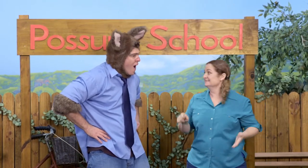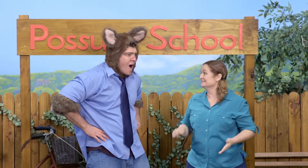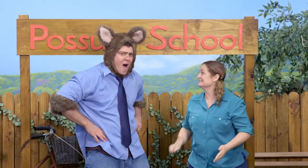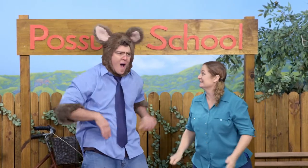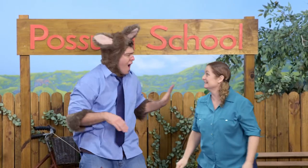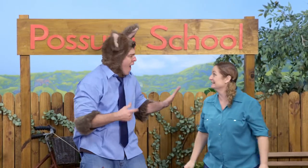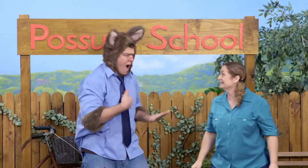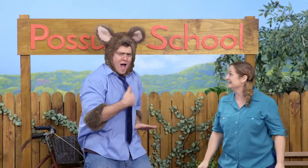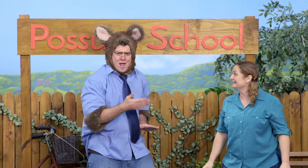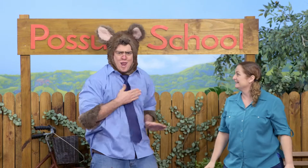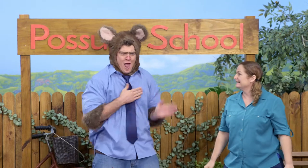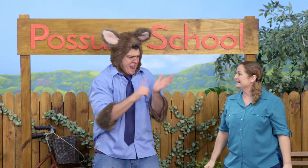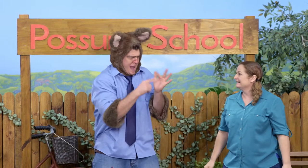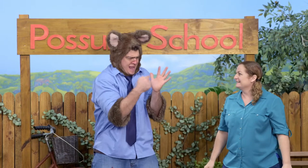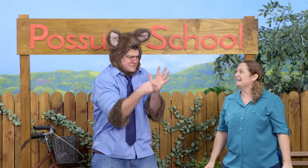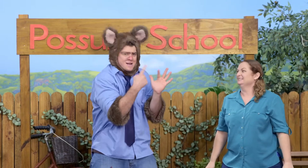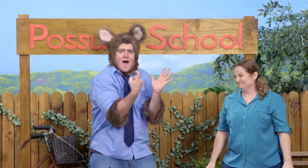Oh! I like letters.